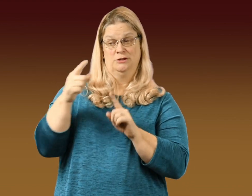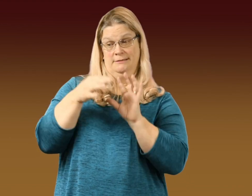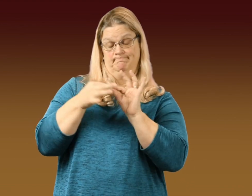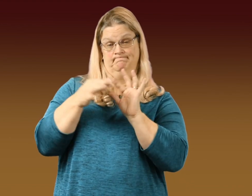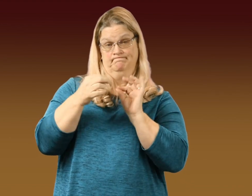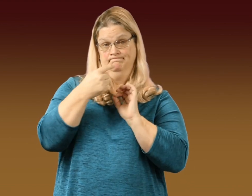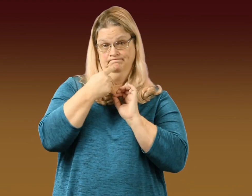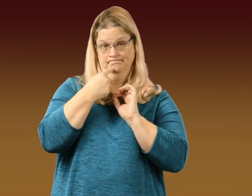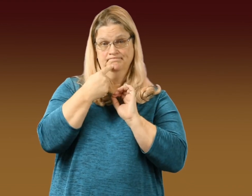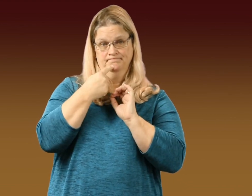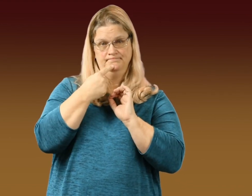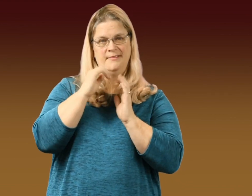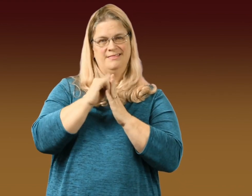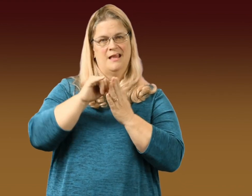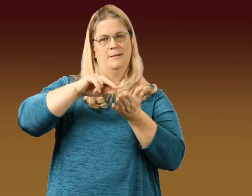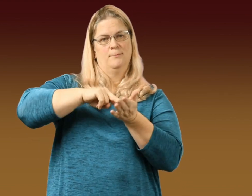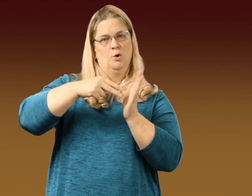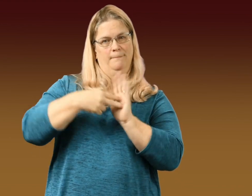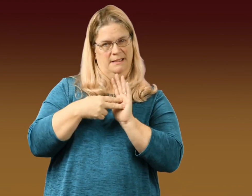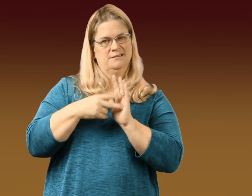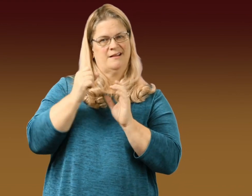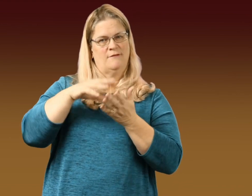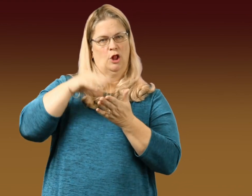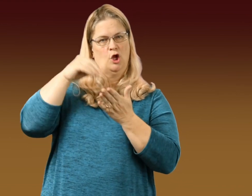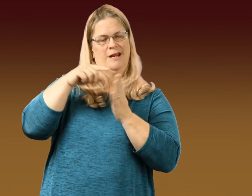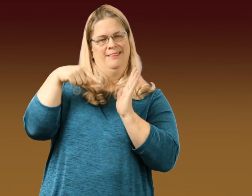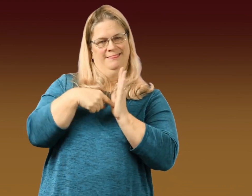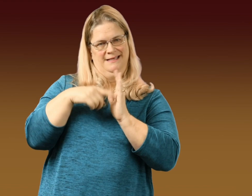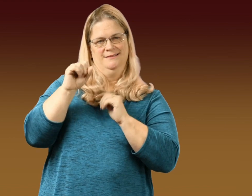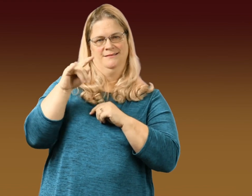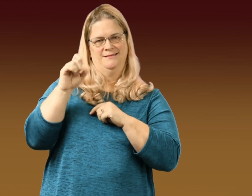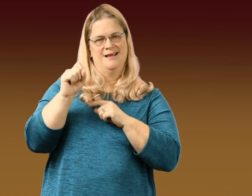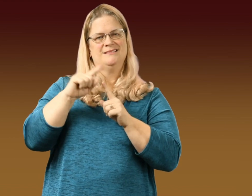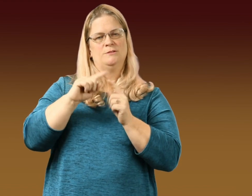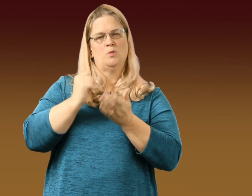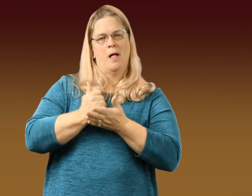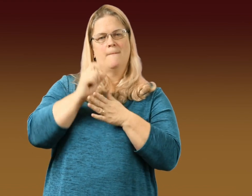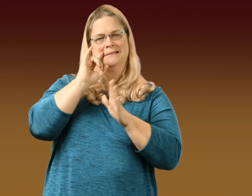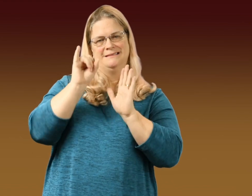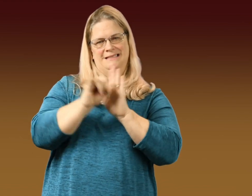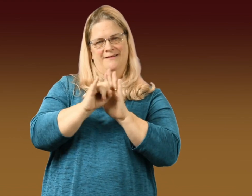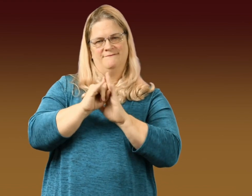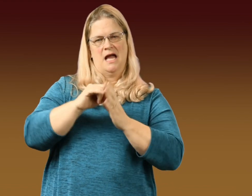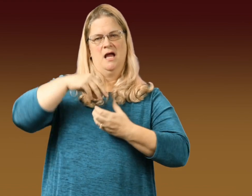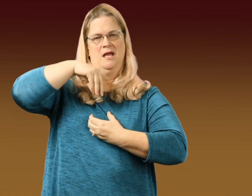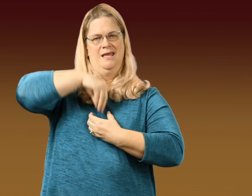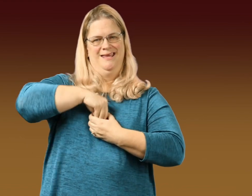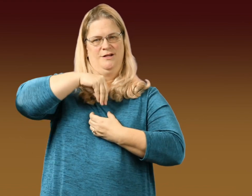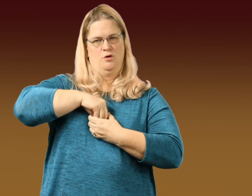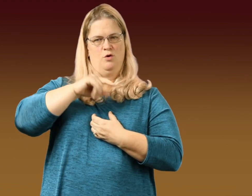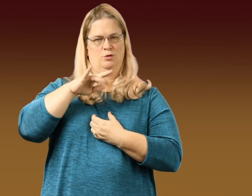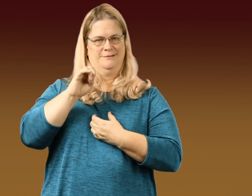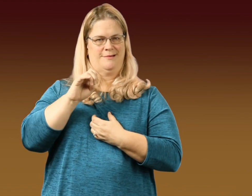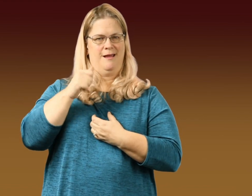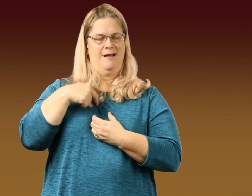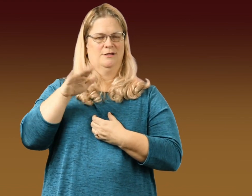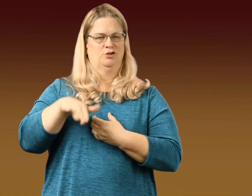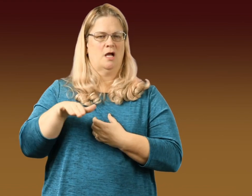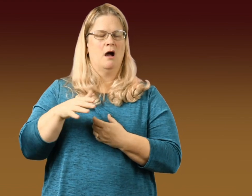She states that the purpose of learning these states is to help identify the internal state